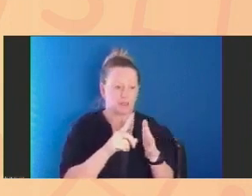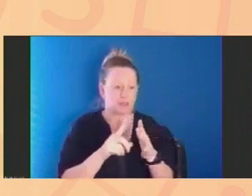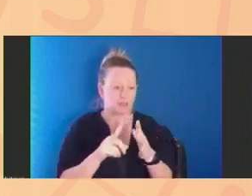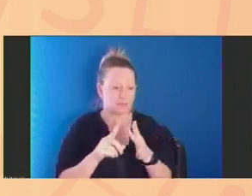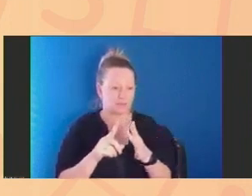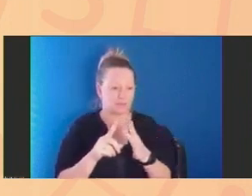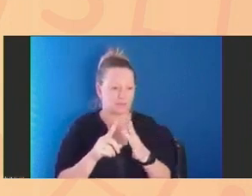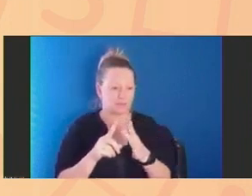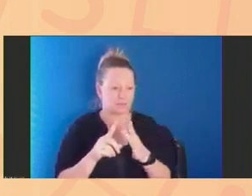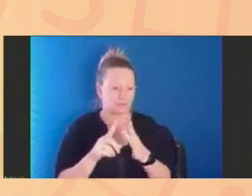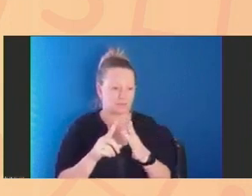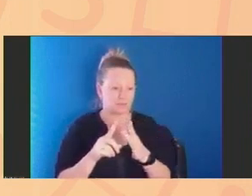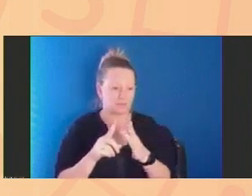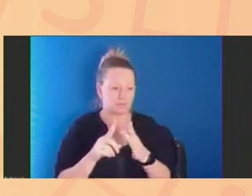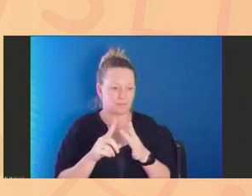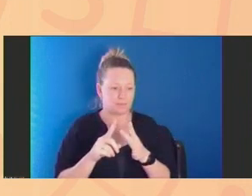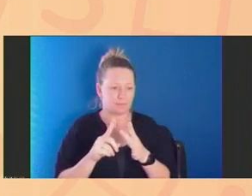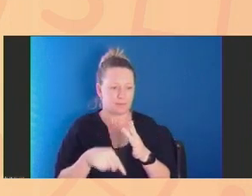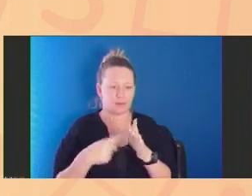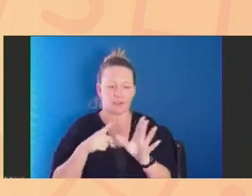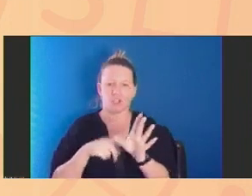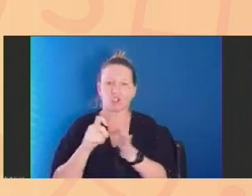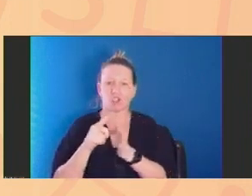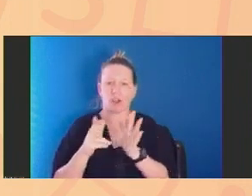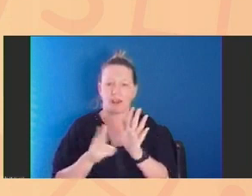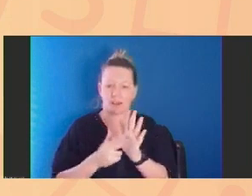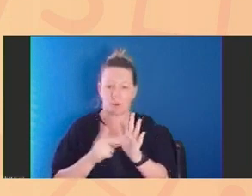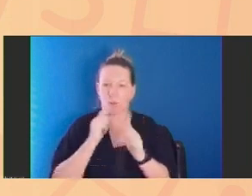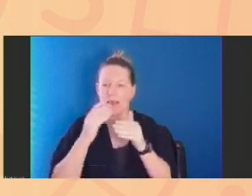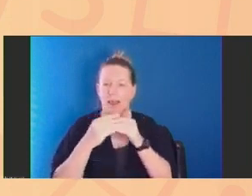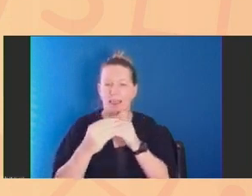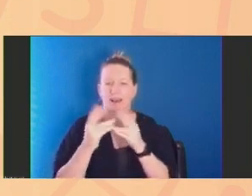And then I'll help you with the singing. And we're gonna sing it through together, just two verses of jirigi yani.